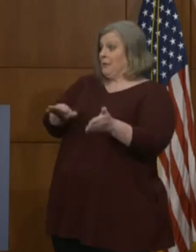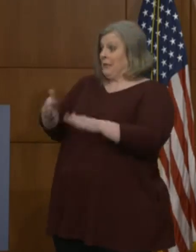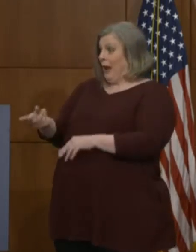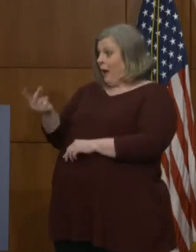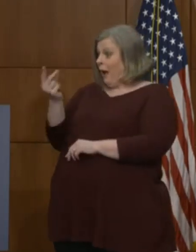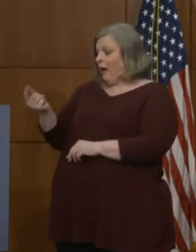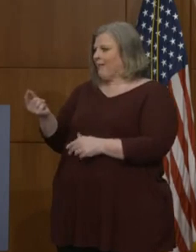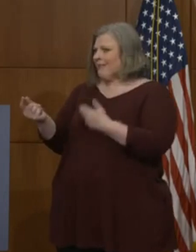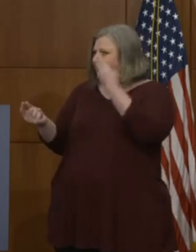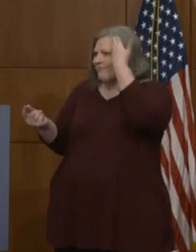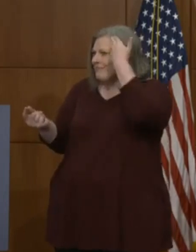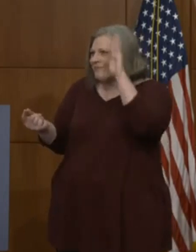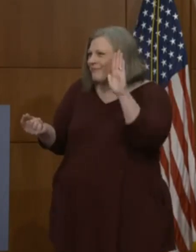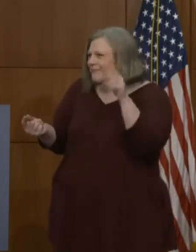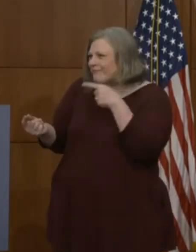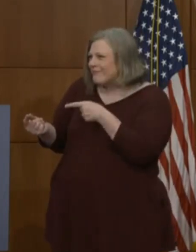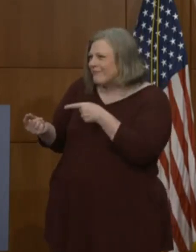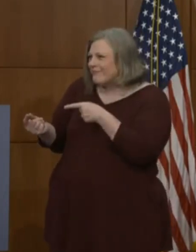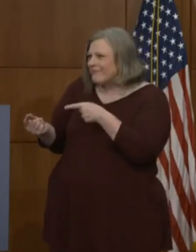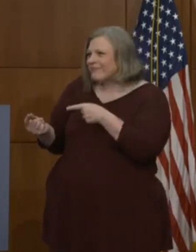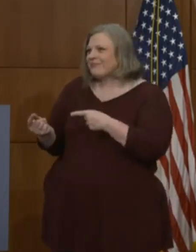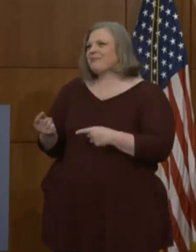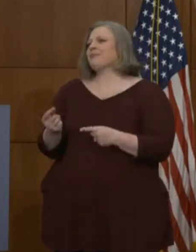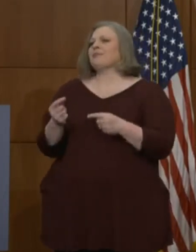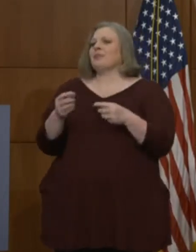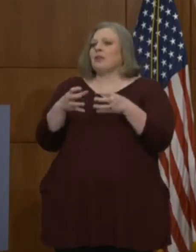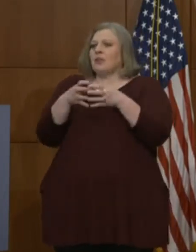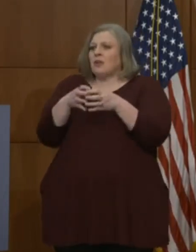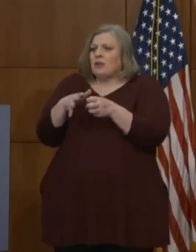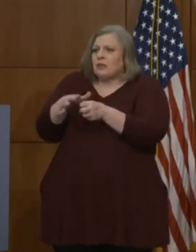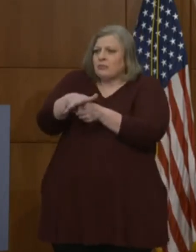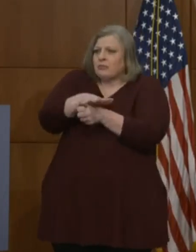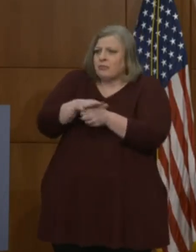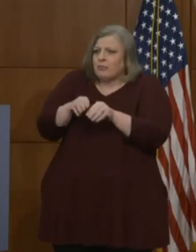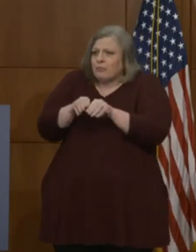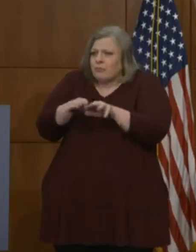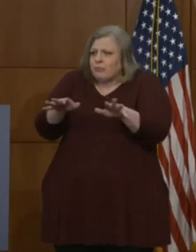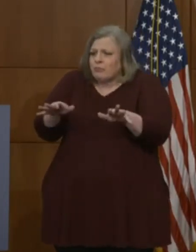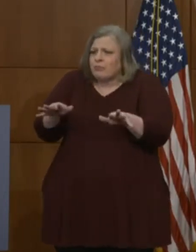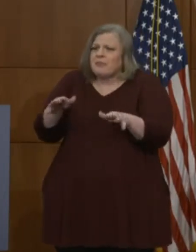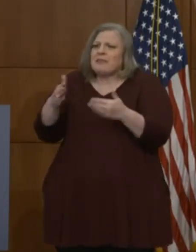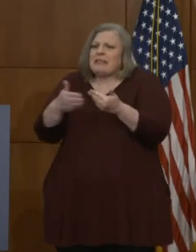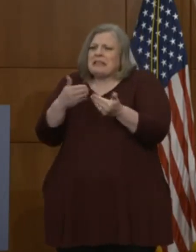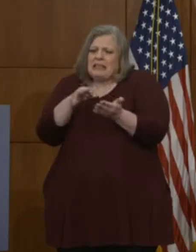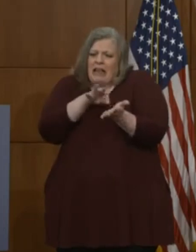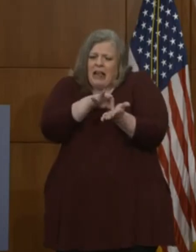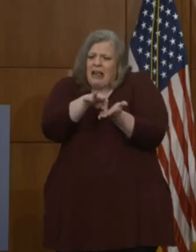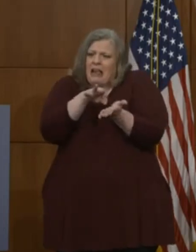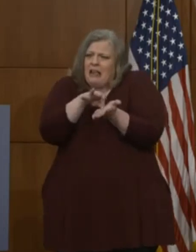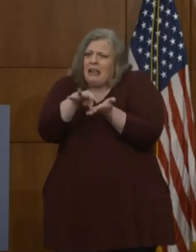DON’T KNOW ABOUT SOMEONE’S DEATH IN THE MOMENT THAT IT DEATH IN THE MOMENT THAT IT HAPPENS. IN SMALL OUTBREAKS HAPPENS. IN SMALL OUTBREAKS THAT MEANS THAT WE CAN CATCH UP